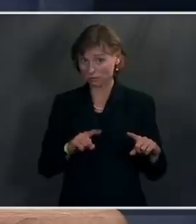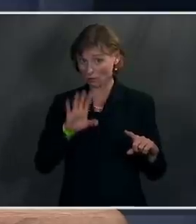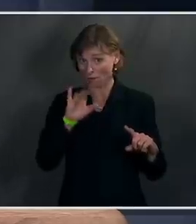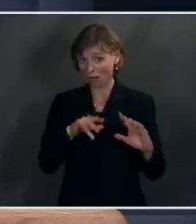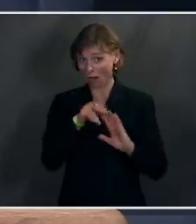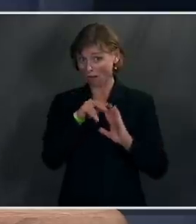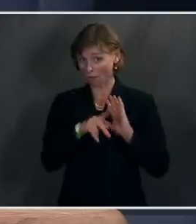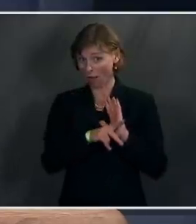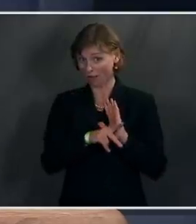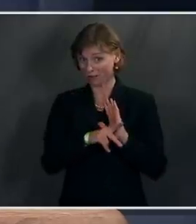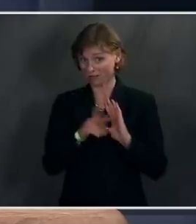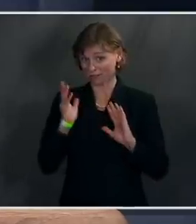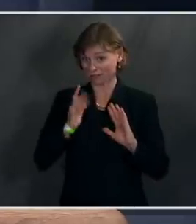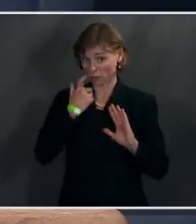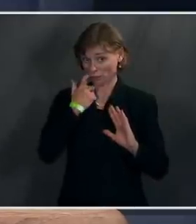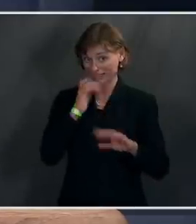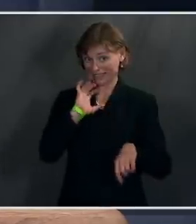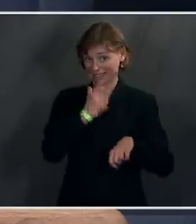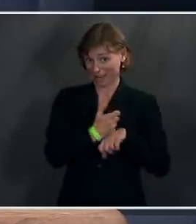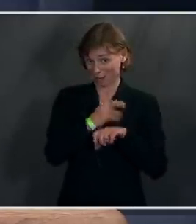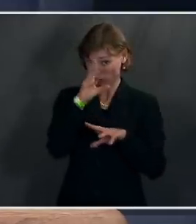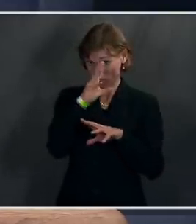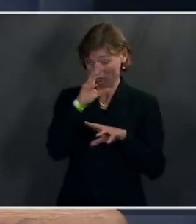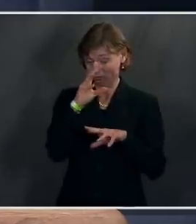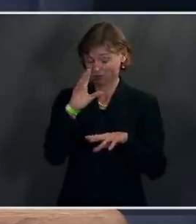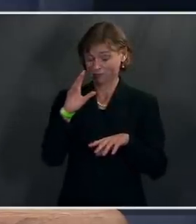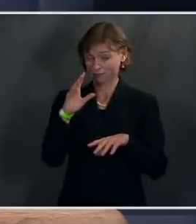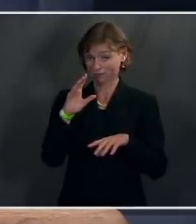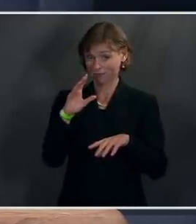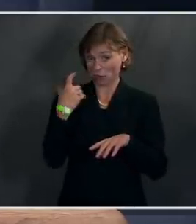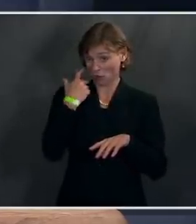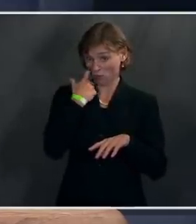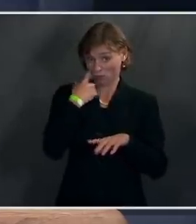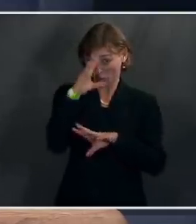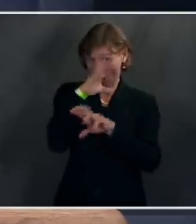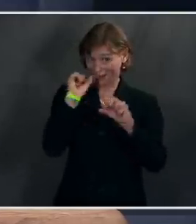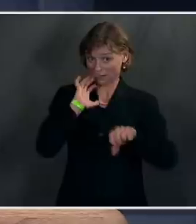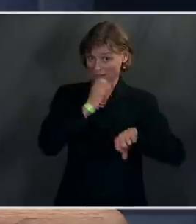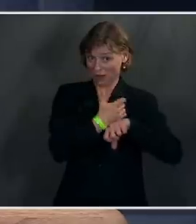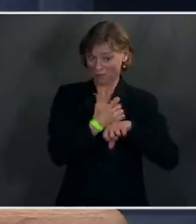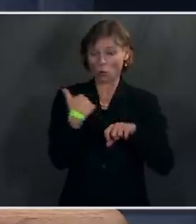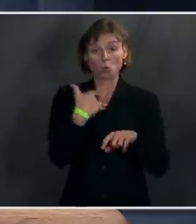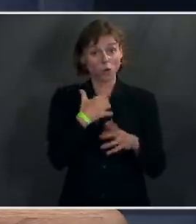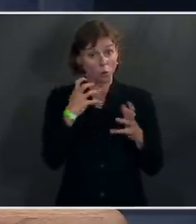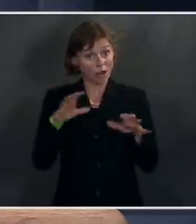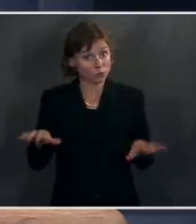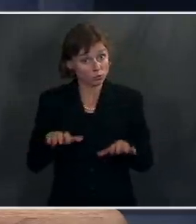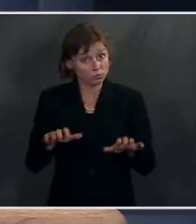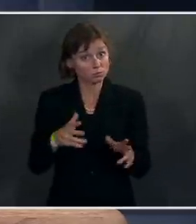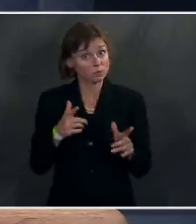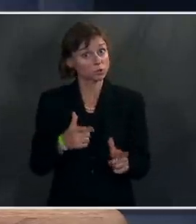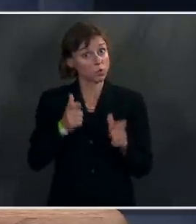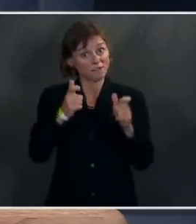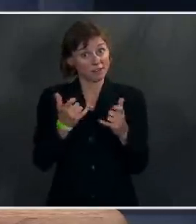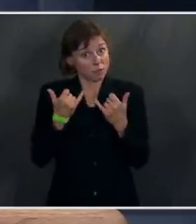that were put in place by the prior administration. We want to act swiftly. We want to act promptly. But we also need to make sure we are doing